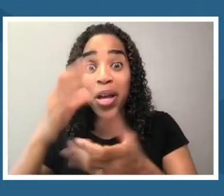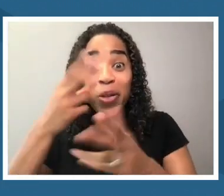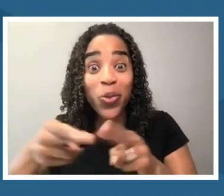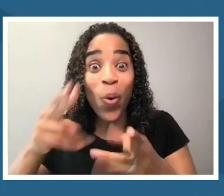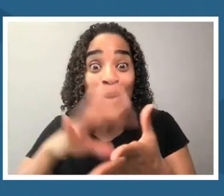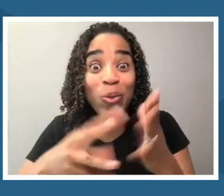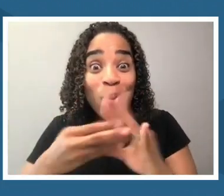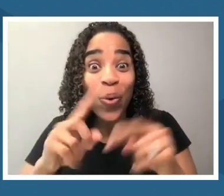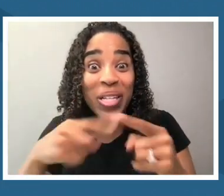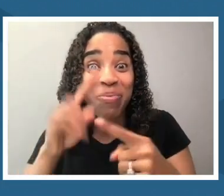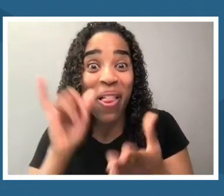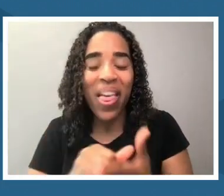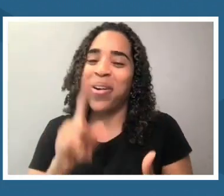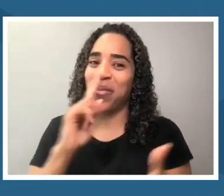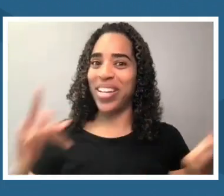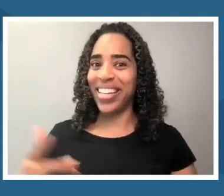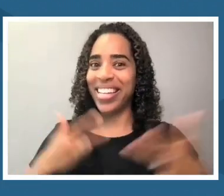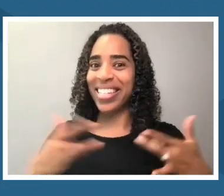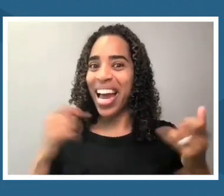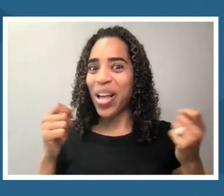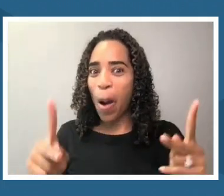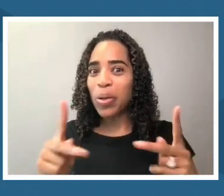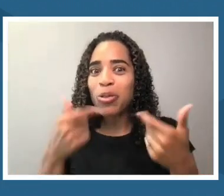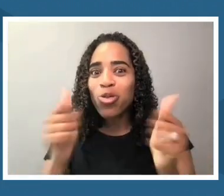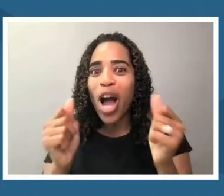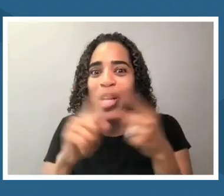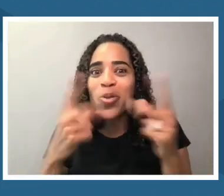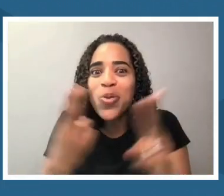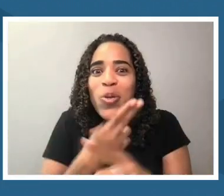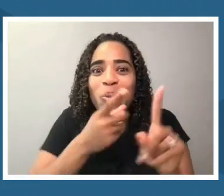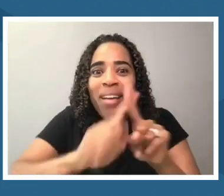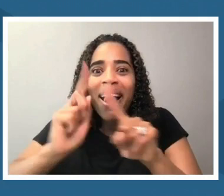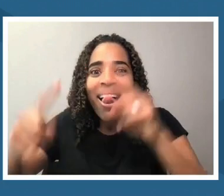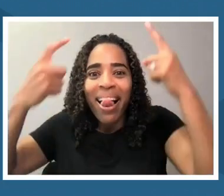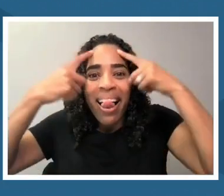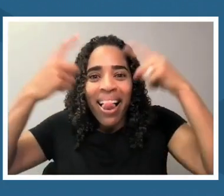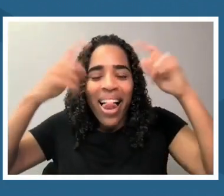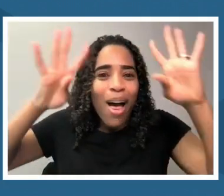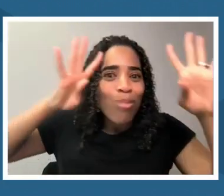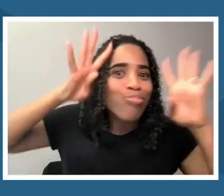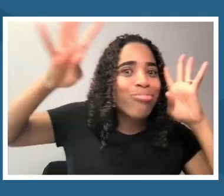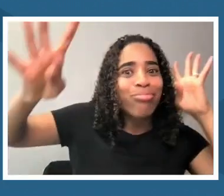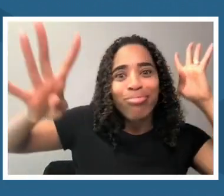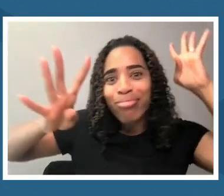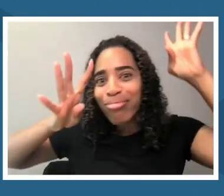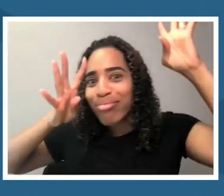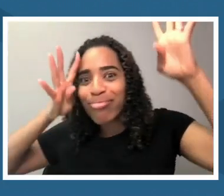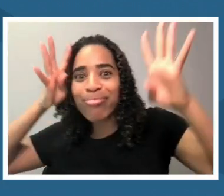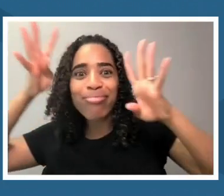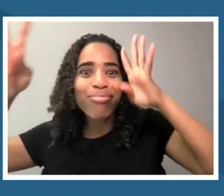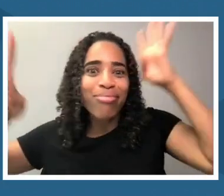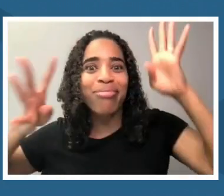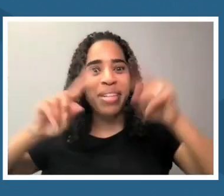opportunities for uh imaginations to start really